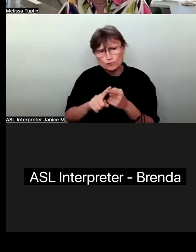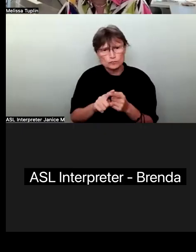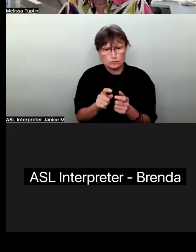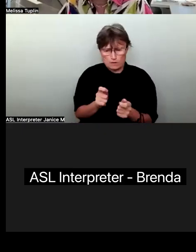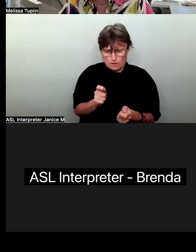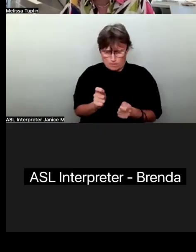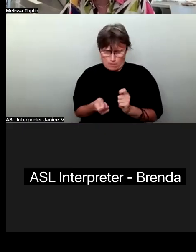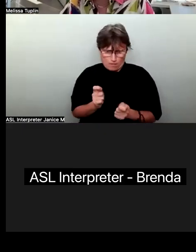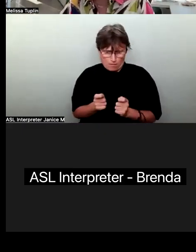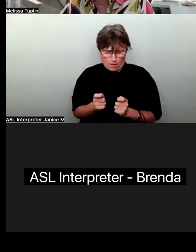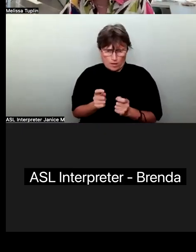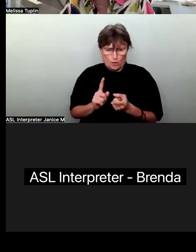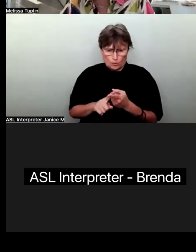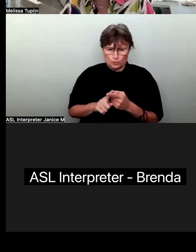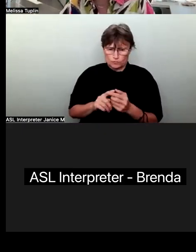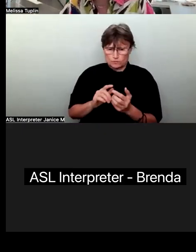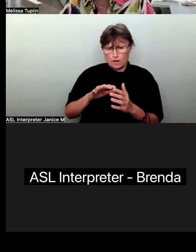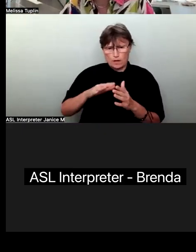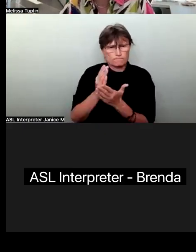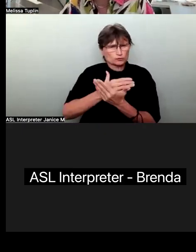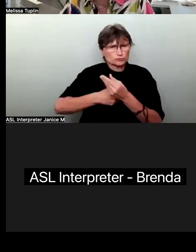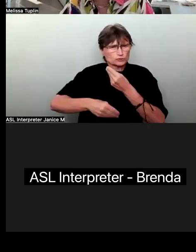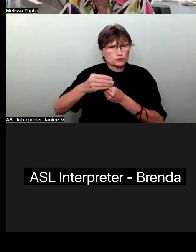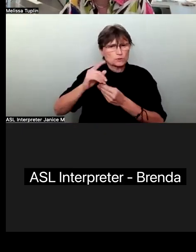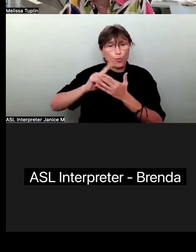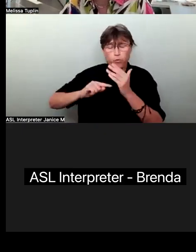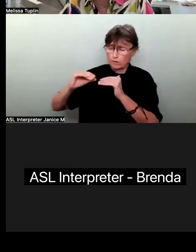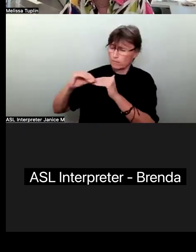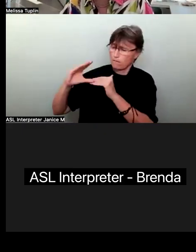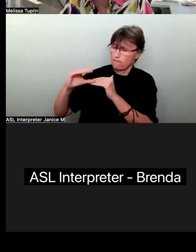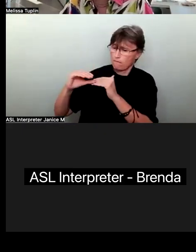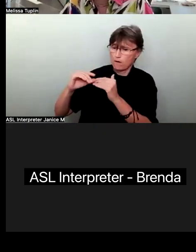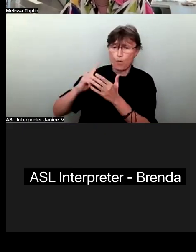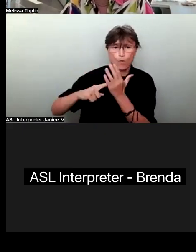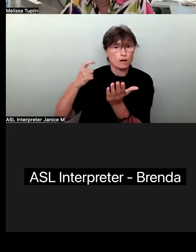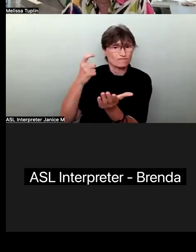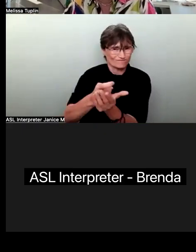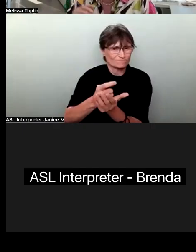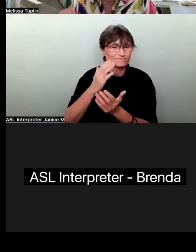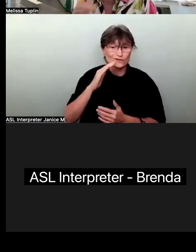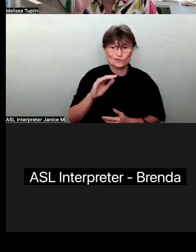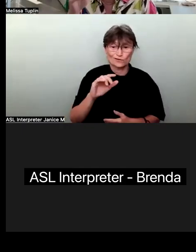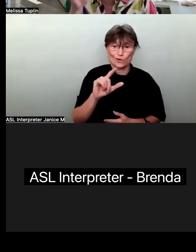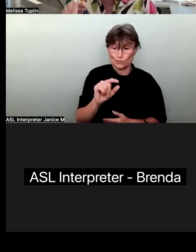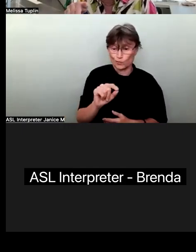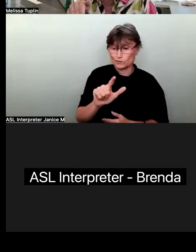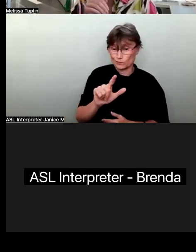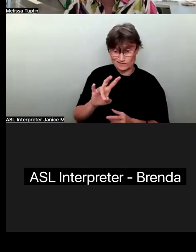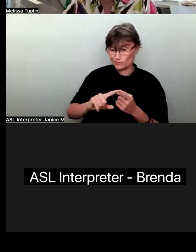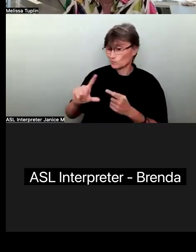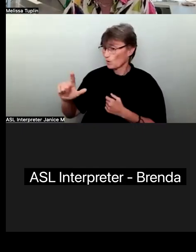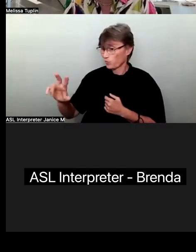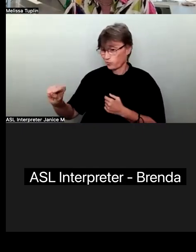Because our own City of Calgary funding for 2027 to 2030 will be confirmed late next year,